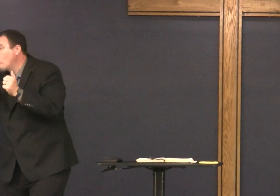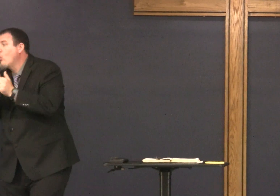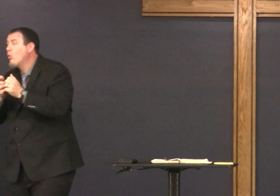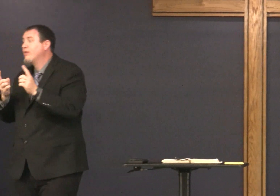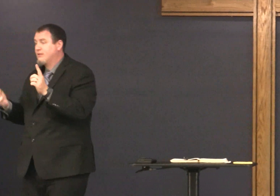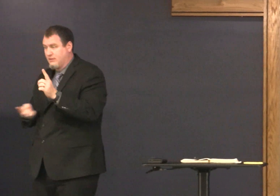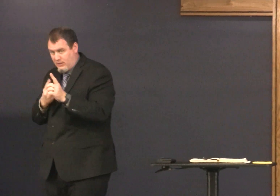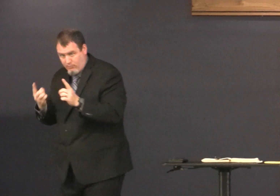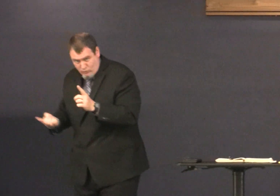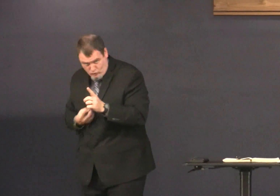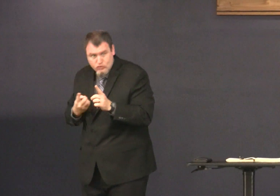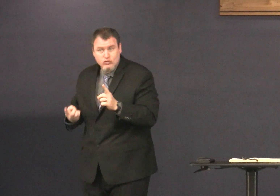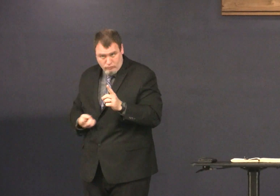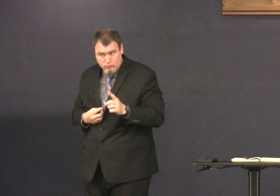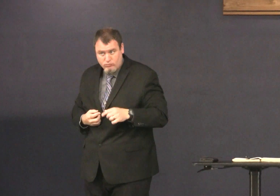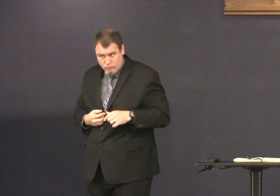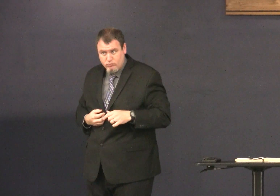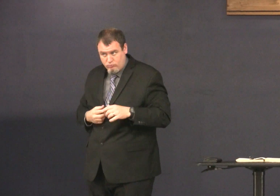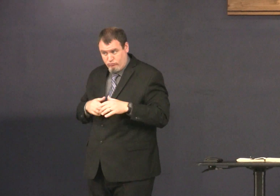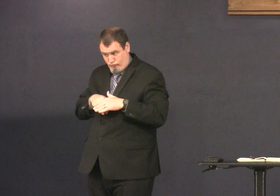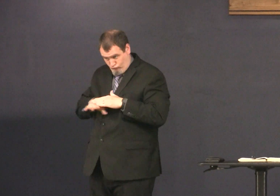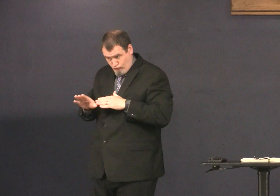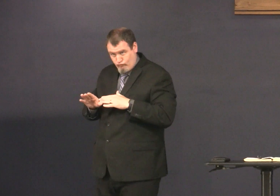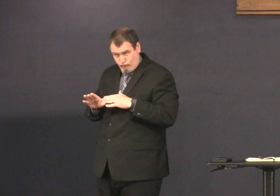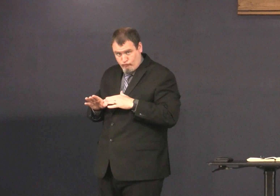and they entered the garden with and he entered the garden with his disciples